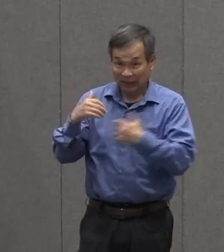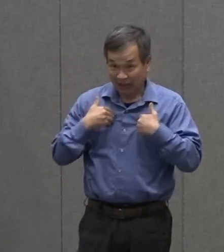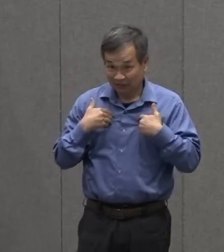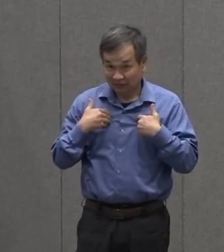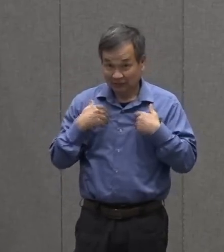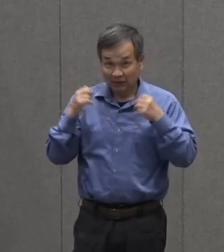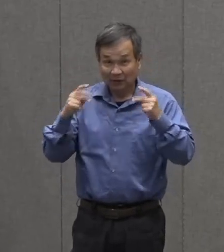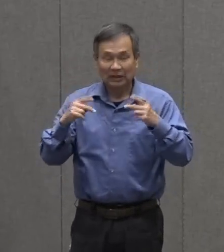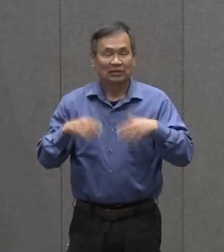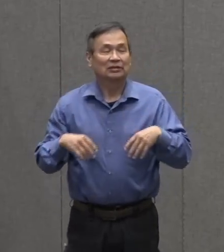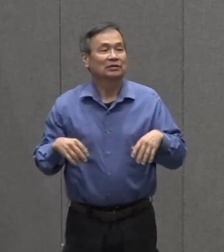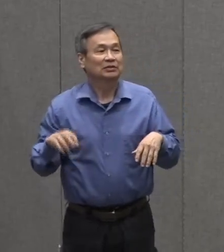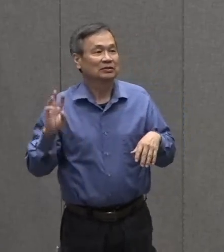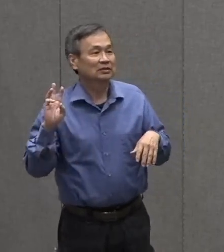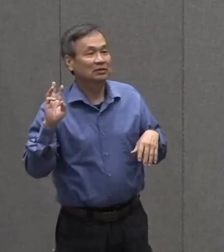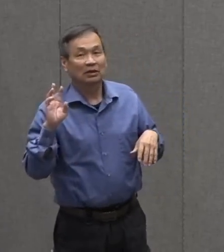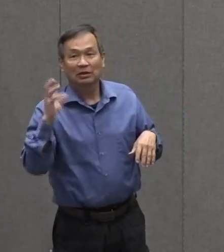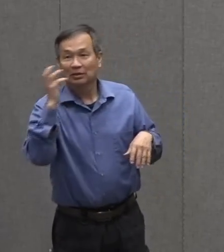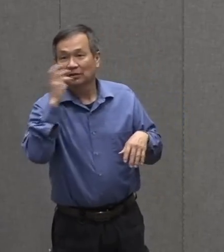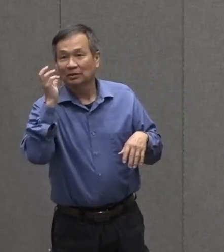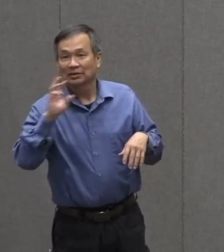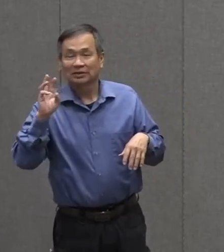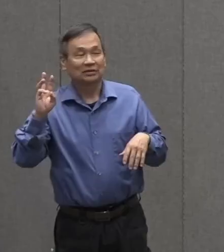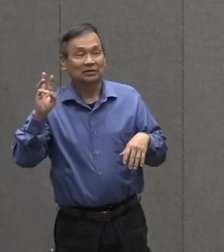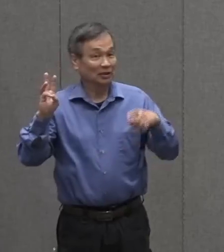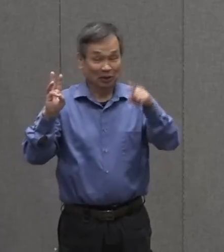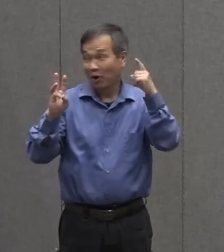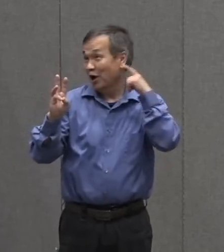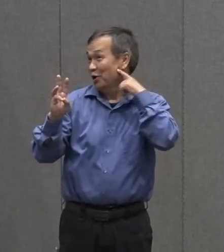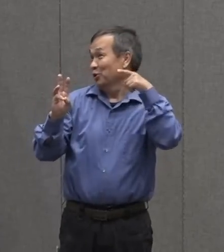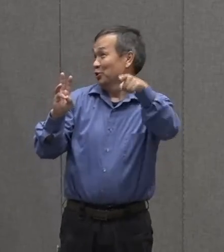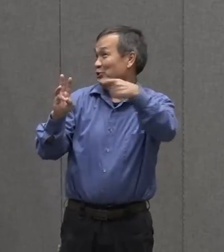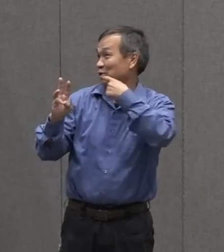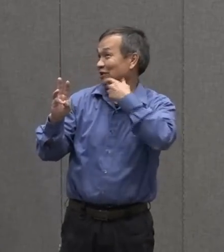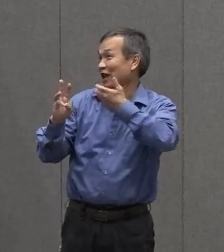We have six here, oh, thank you for shouting that out, I appreciate the help.